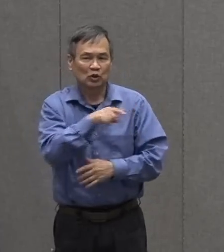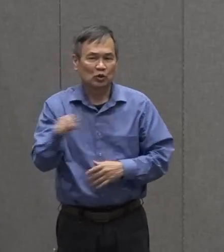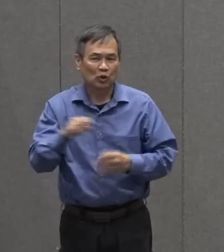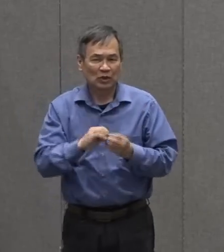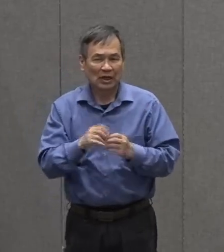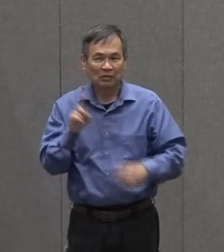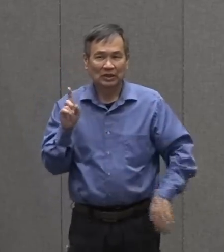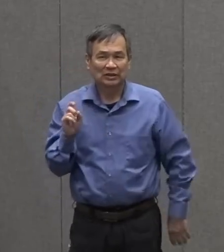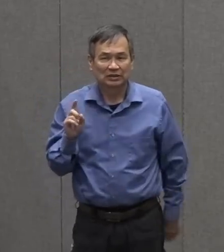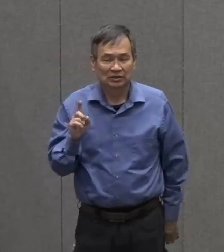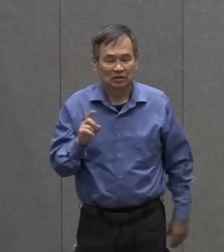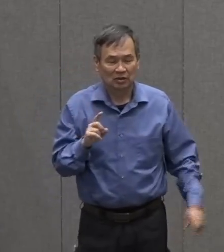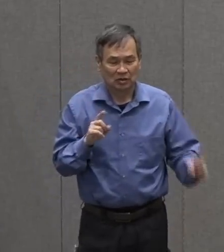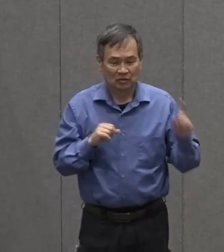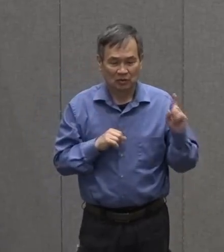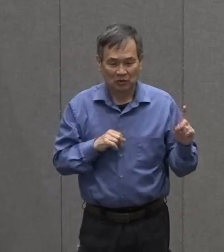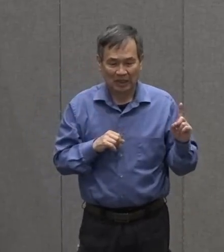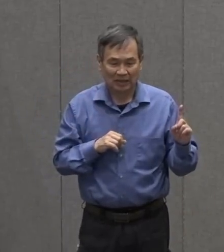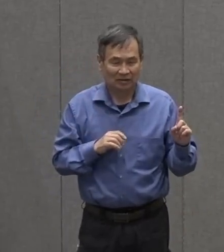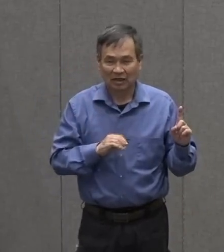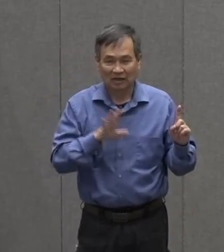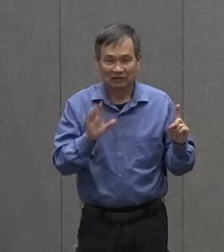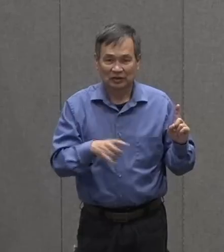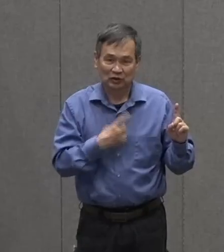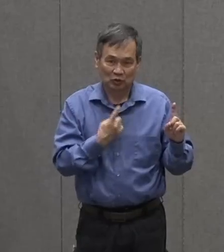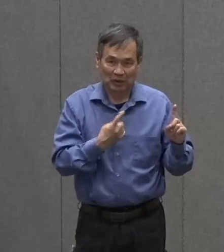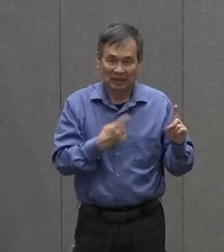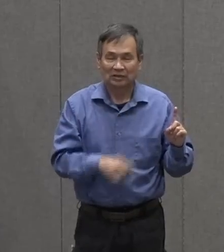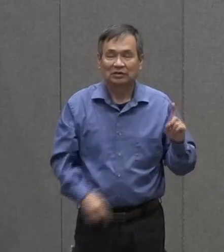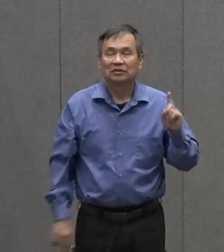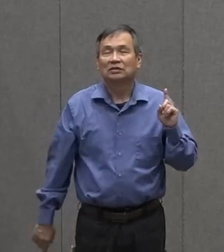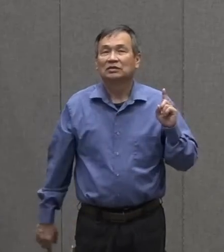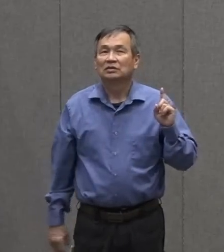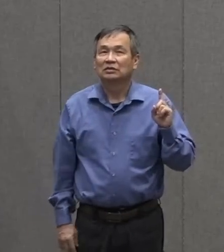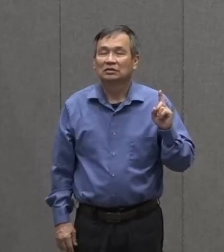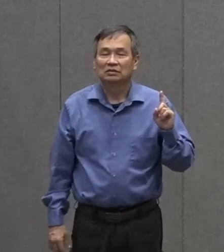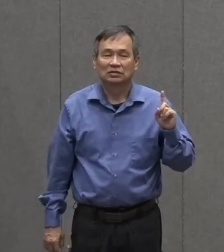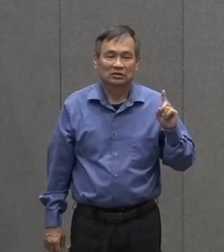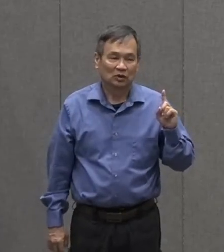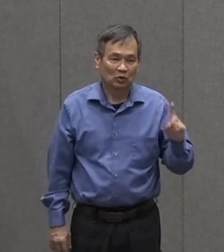Well, one has one as a way to count it, and only one factor.